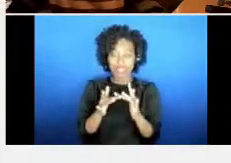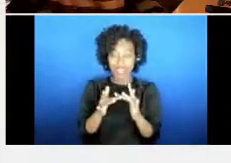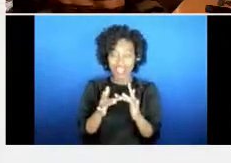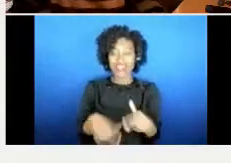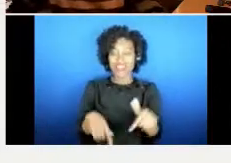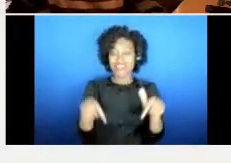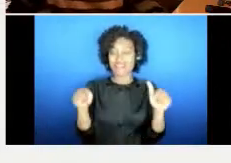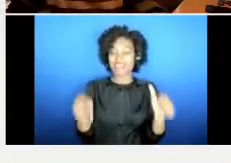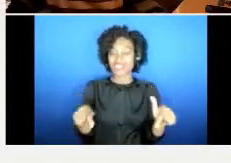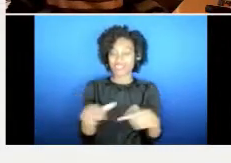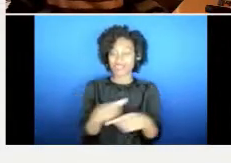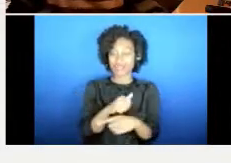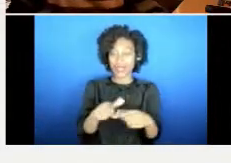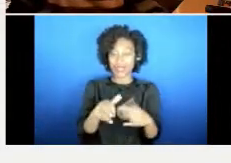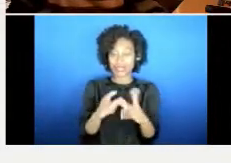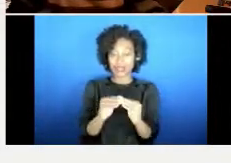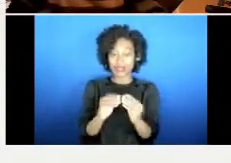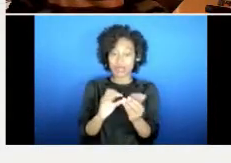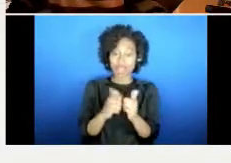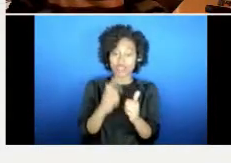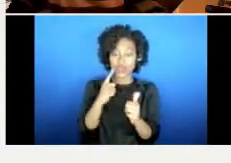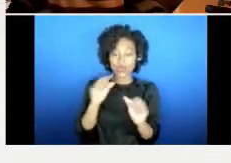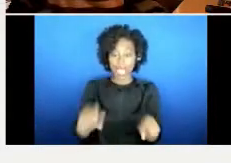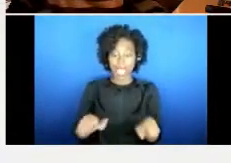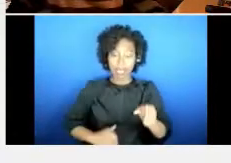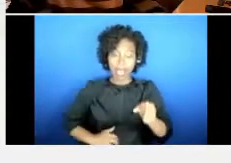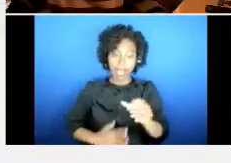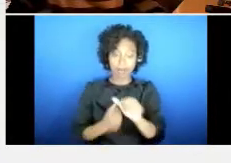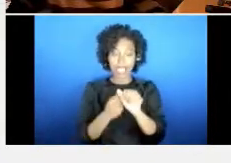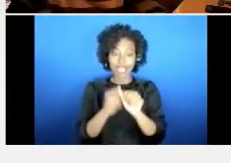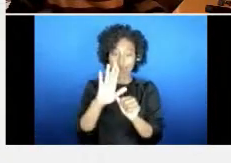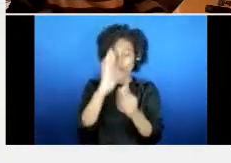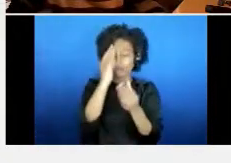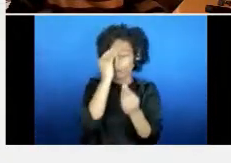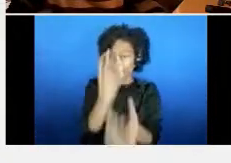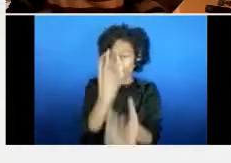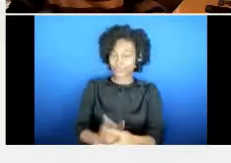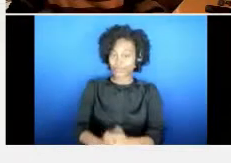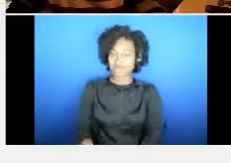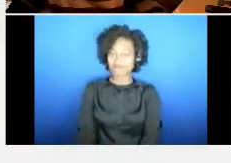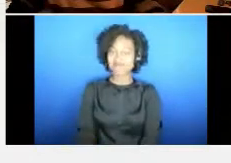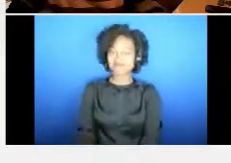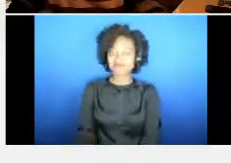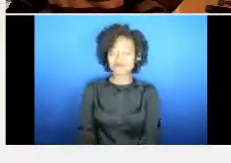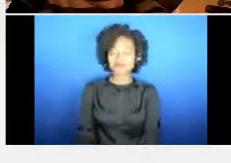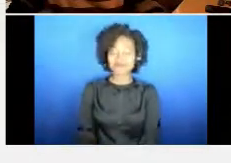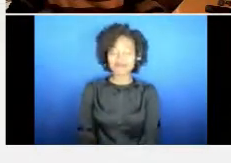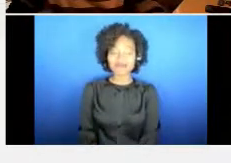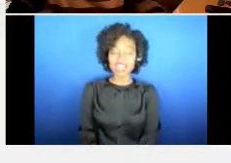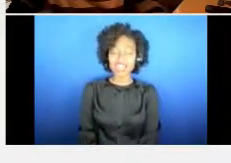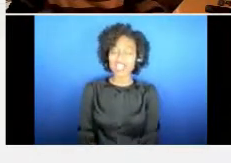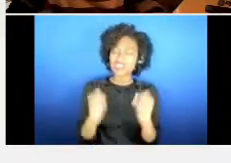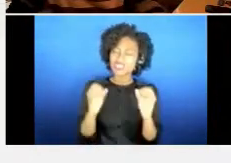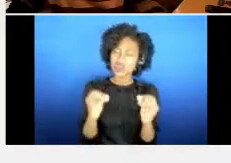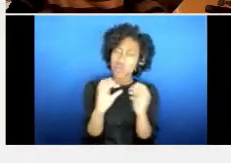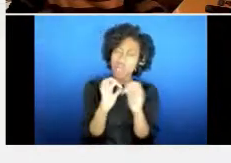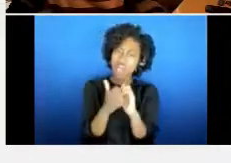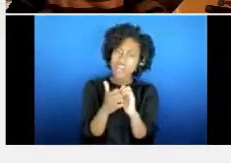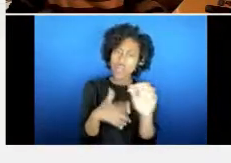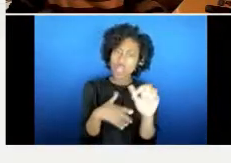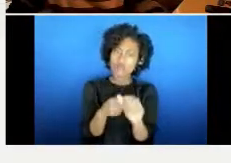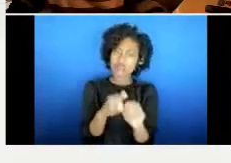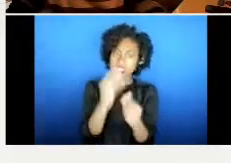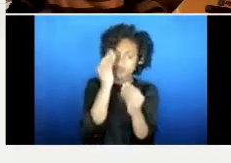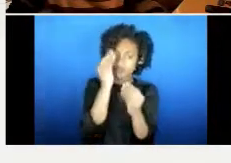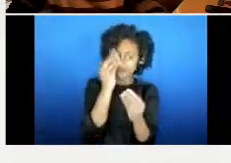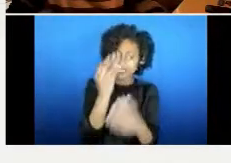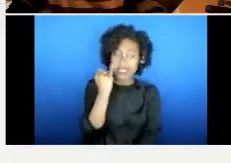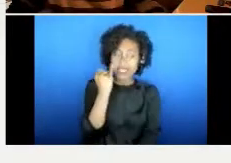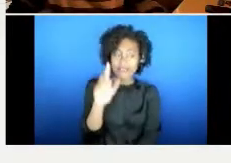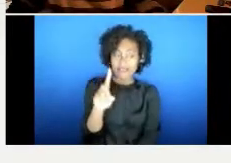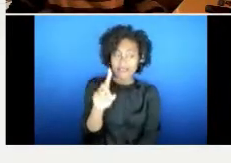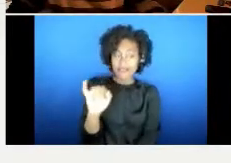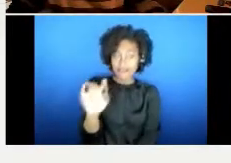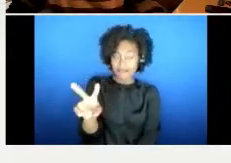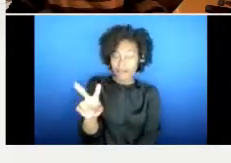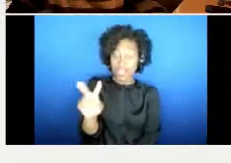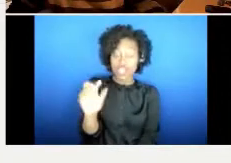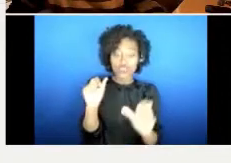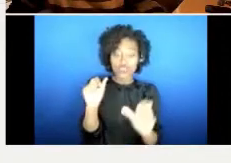content. So how to update content. If it is a division, you can go to your division page